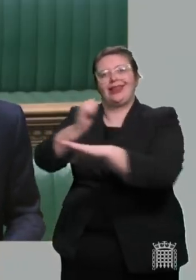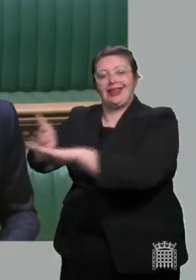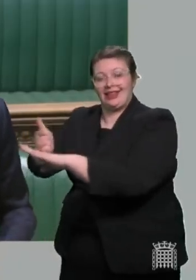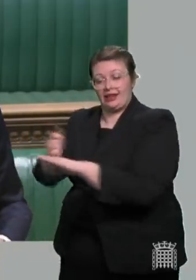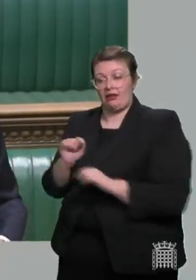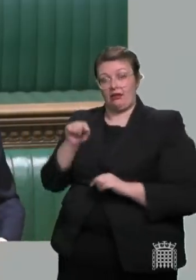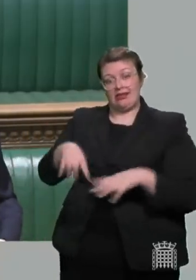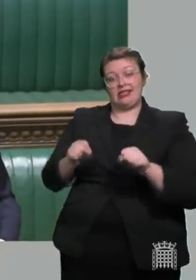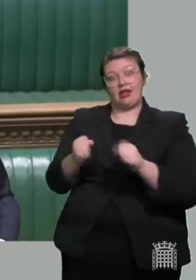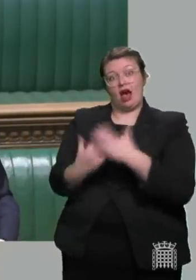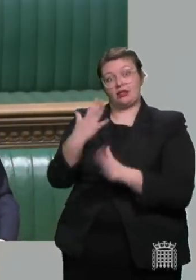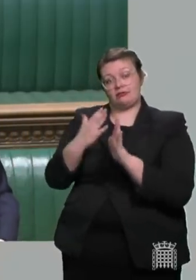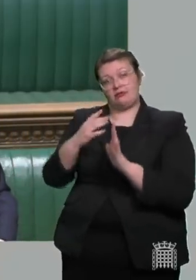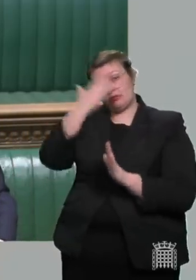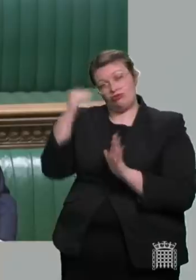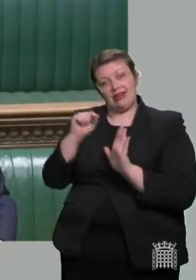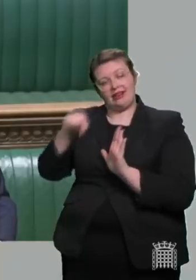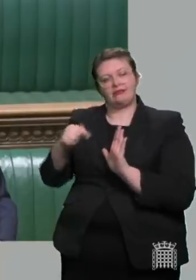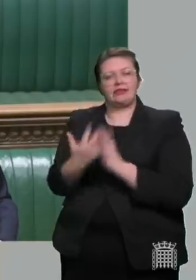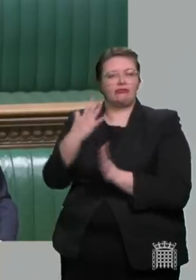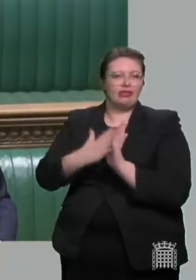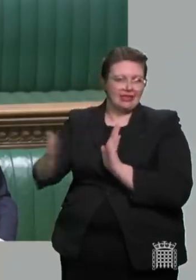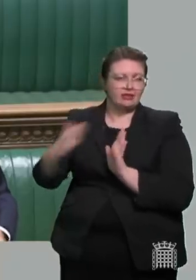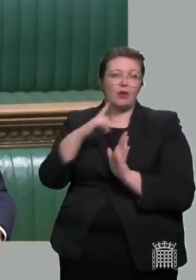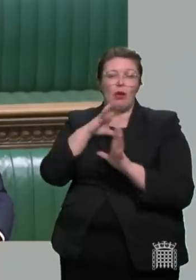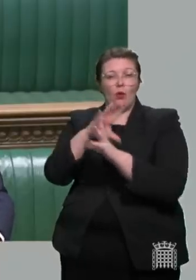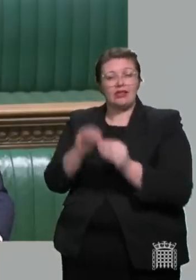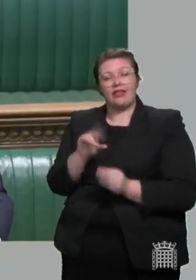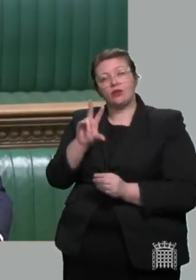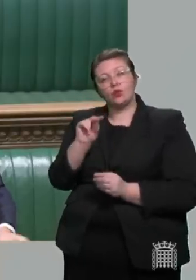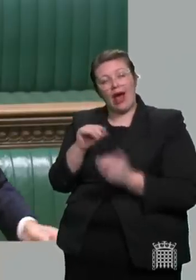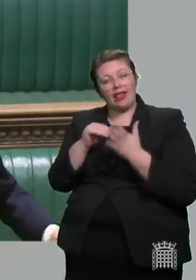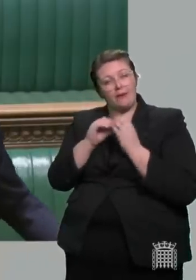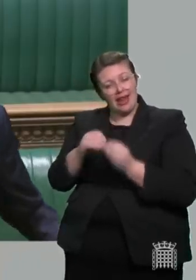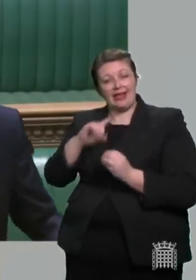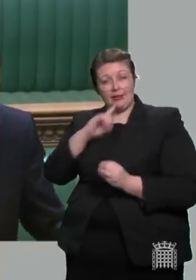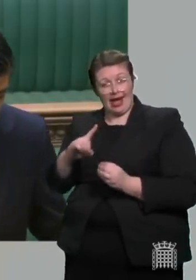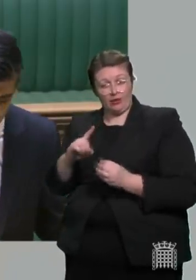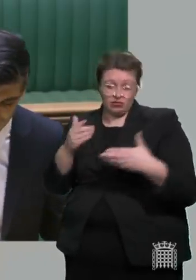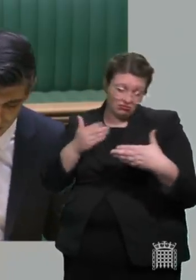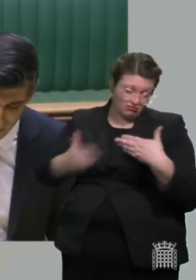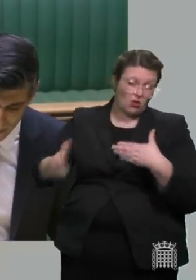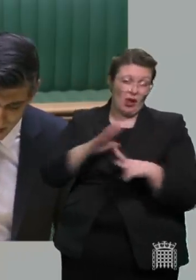billion and we expect it to support at least £40 billion of total investment in infrastructure.